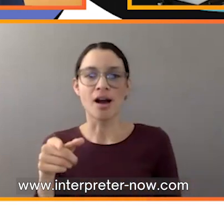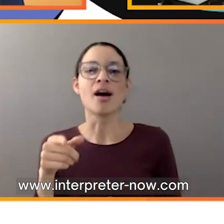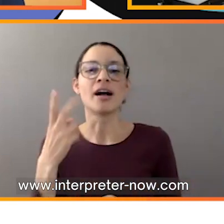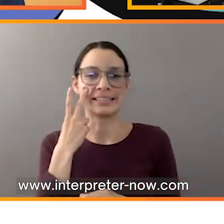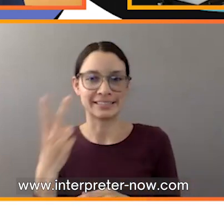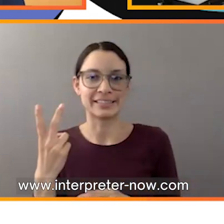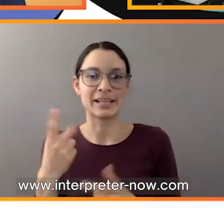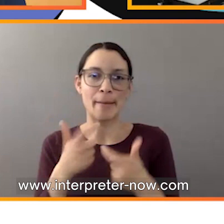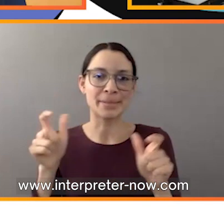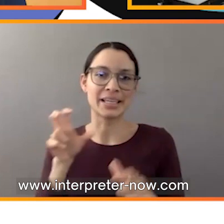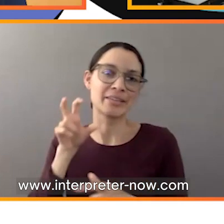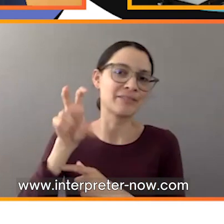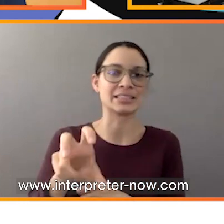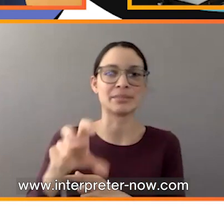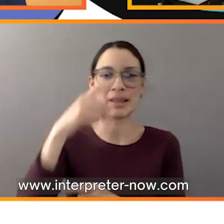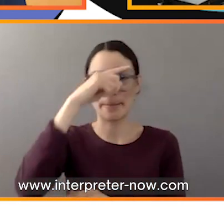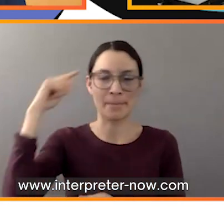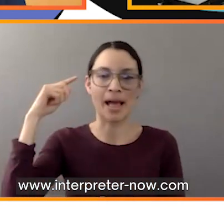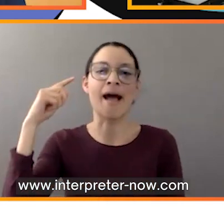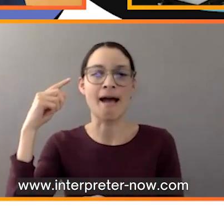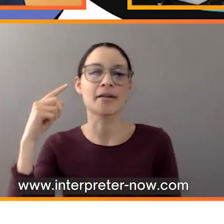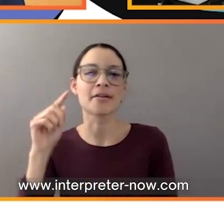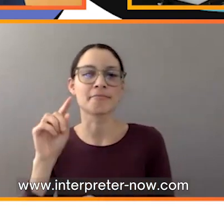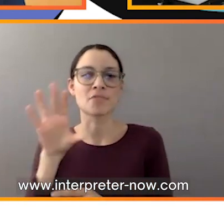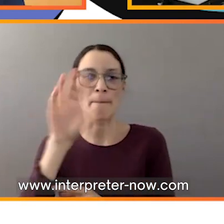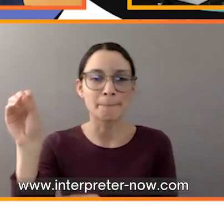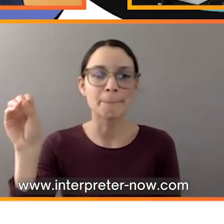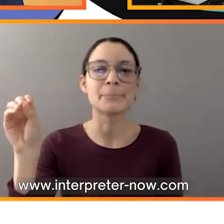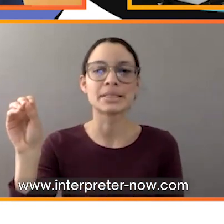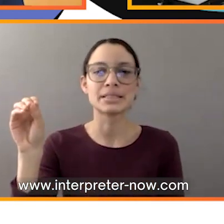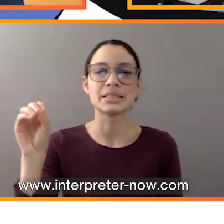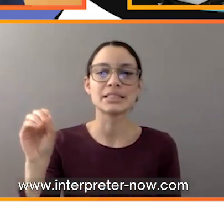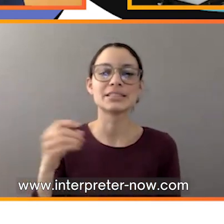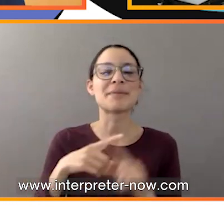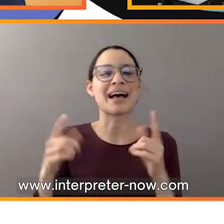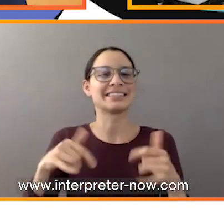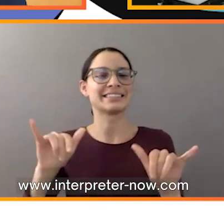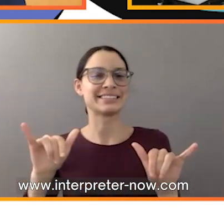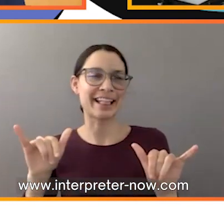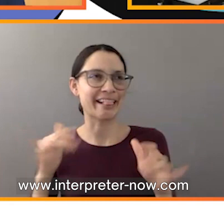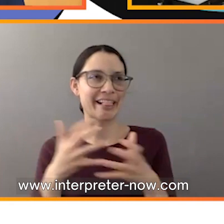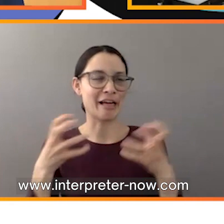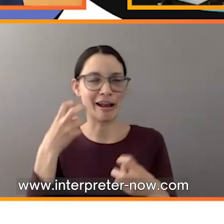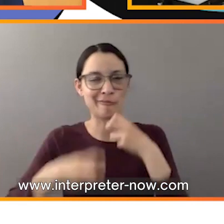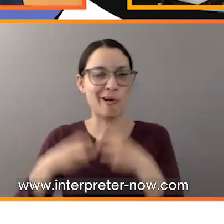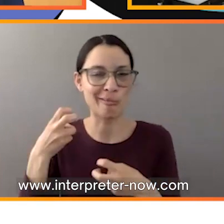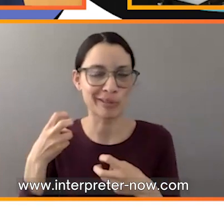There's a lot more to be done there, and it is not changing as much as we would want it to be. What do you think there?